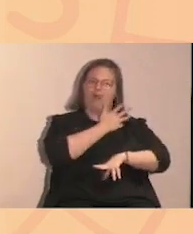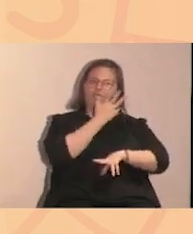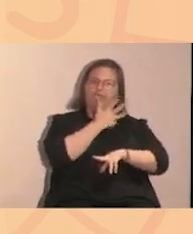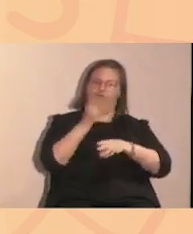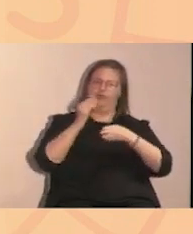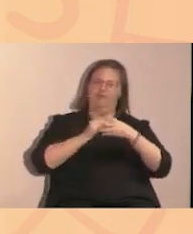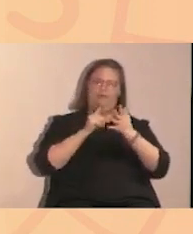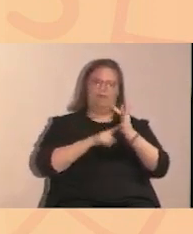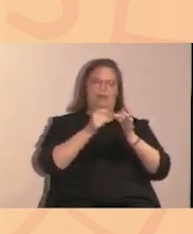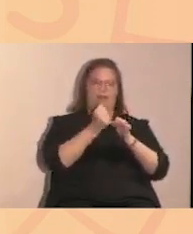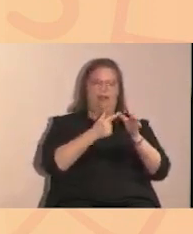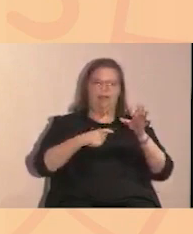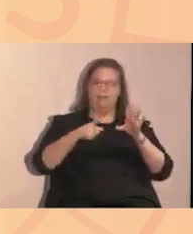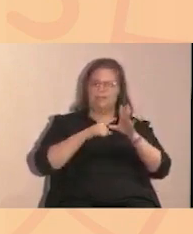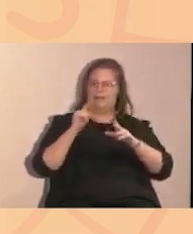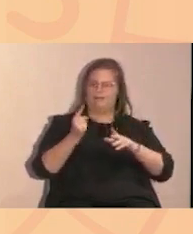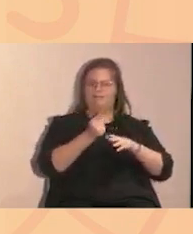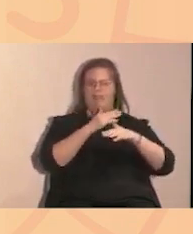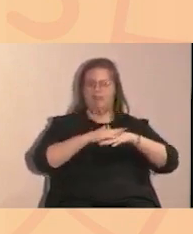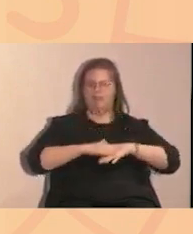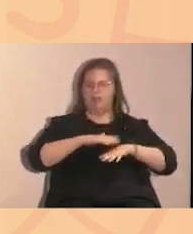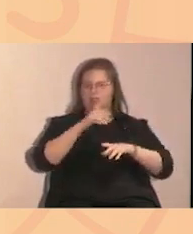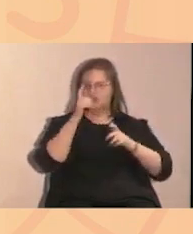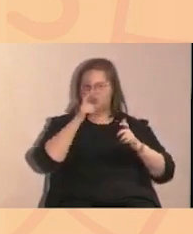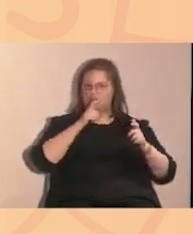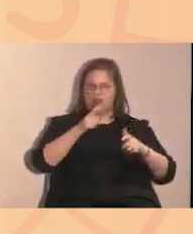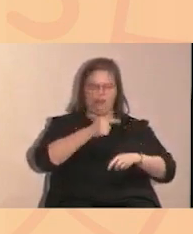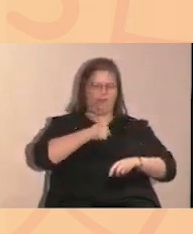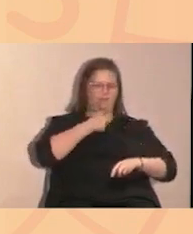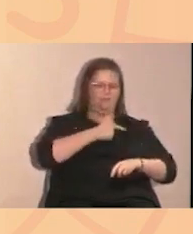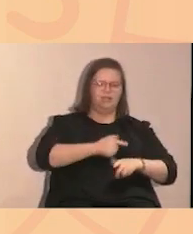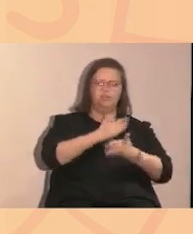First Nation curators that are really committed to sharing and telling our stories in a way